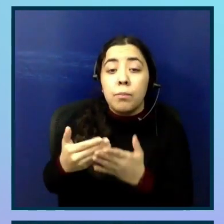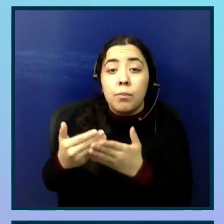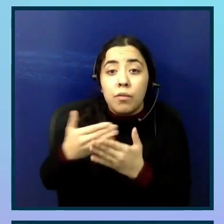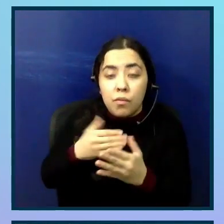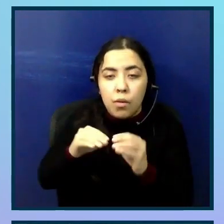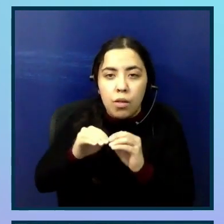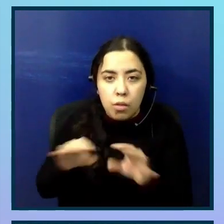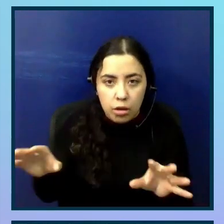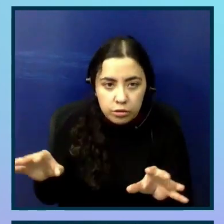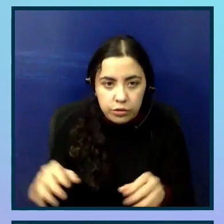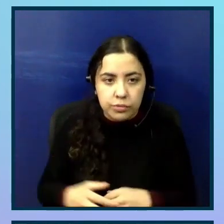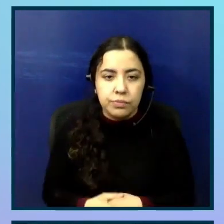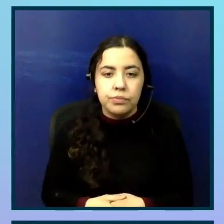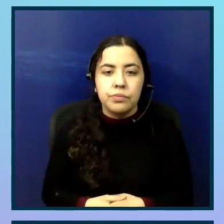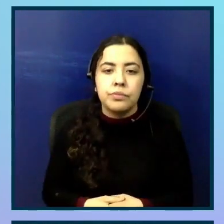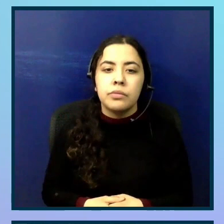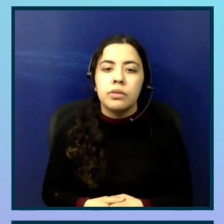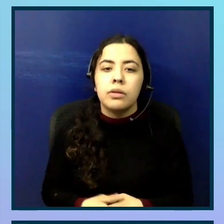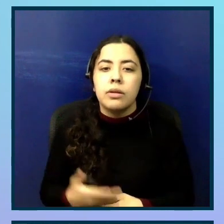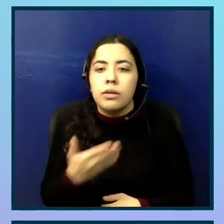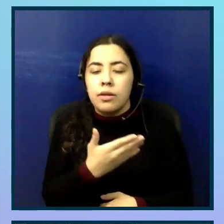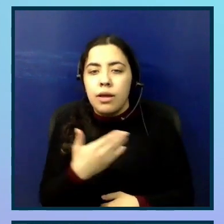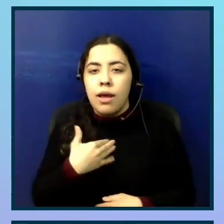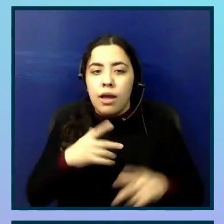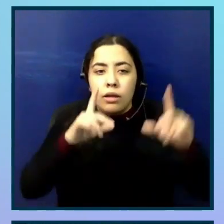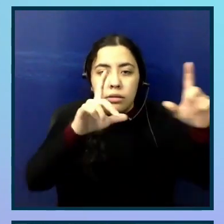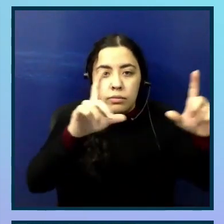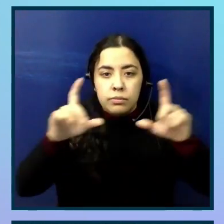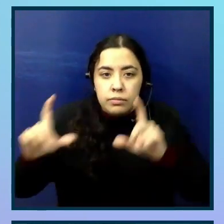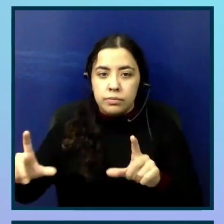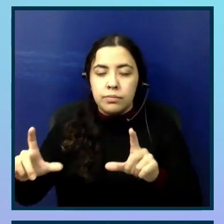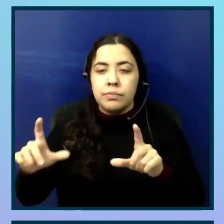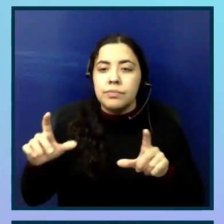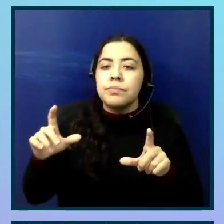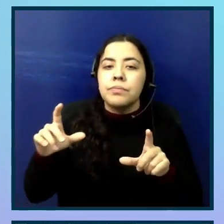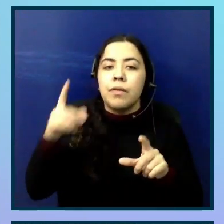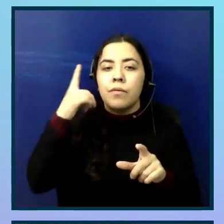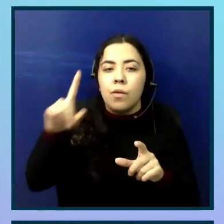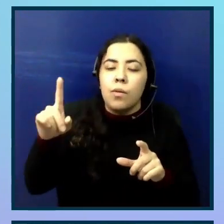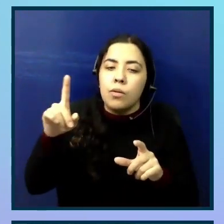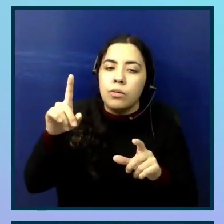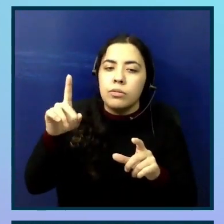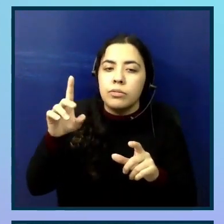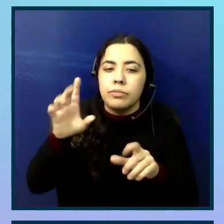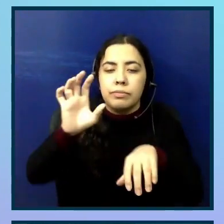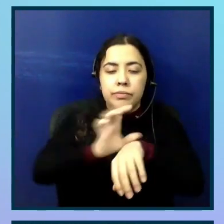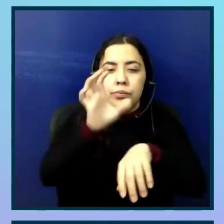So here we have screenshots where we show the desktop player and on the right side of the desktop player,